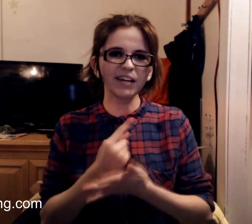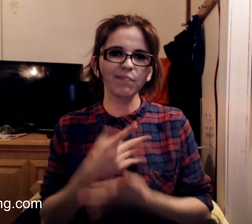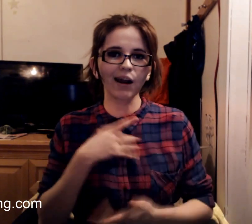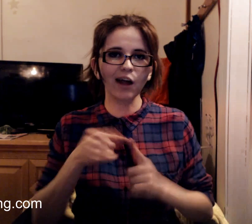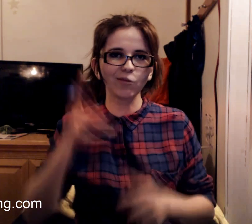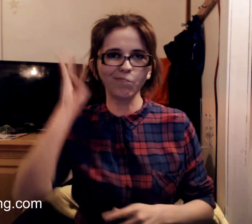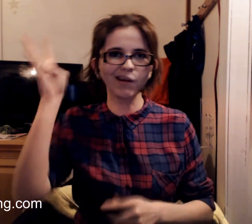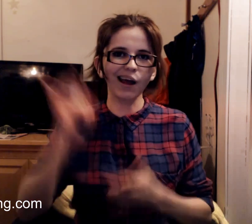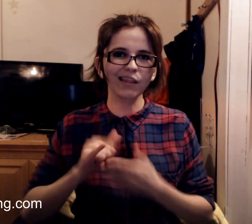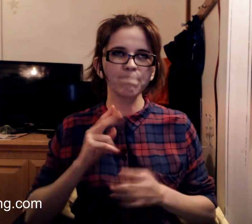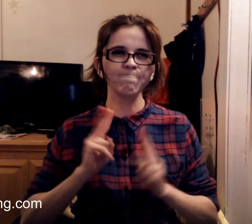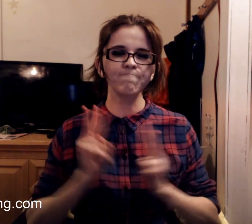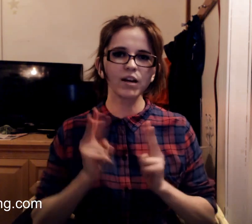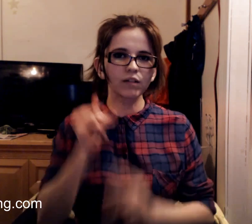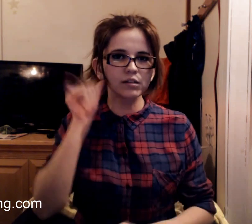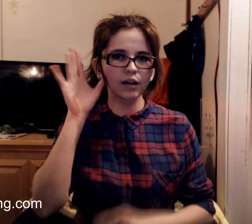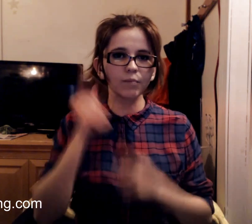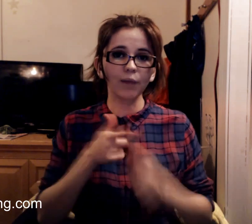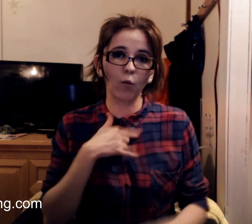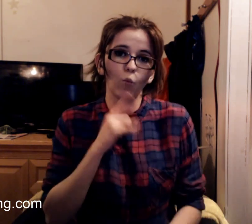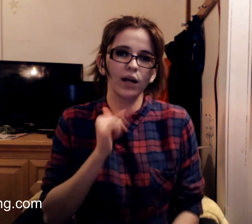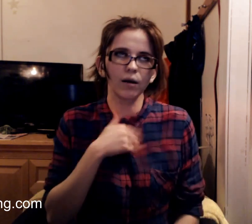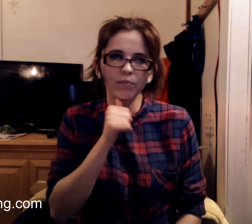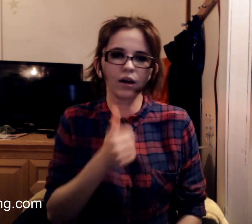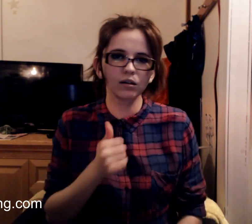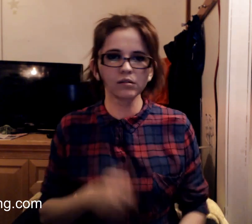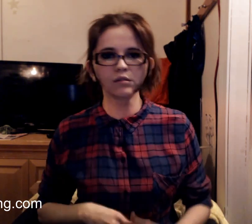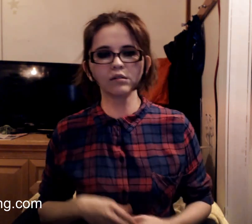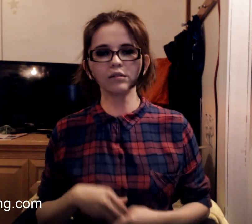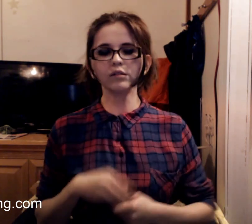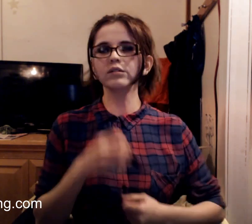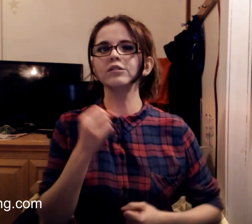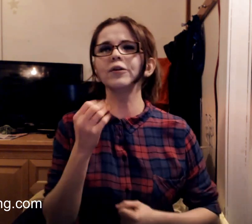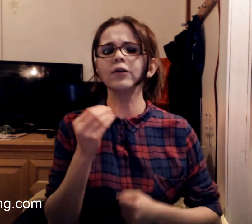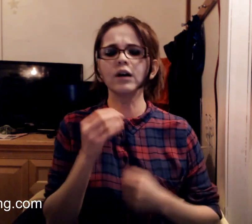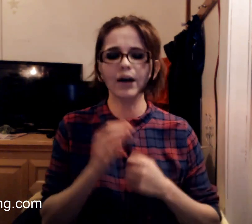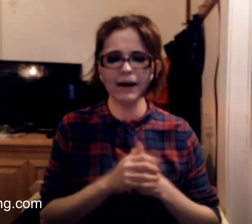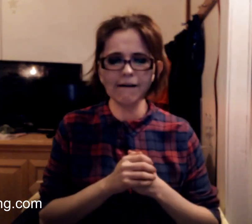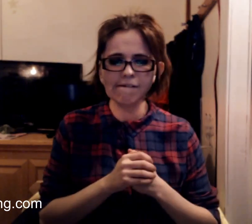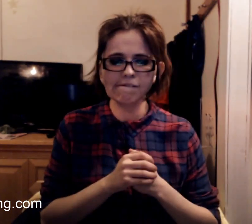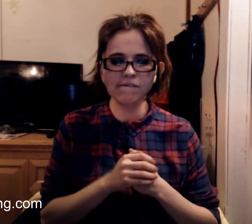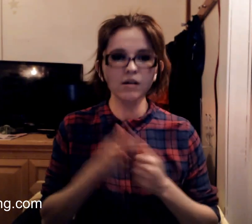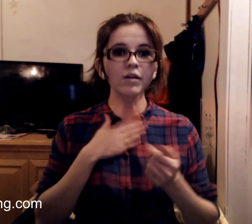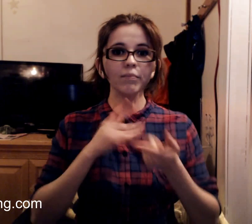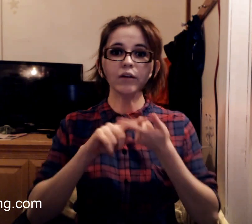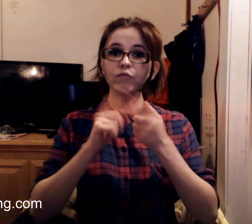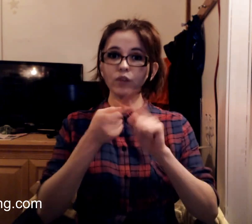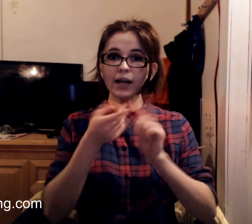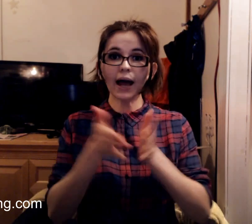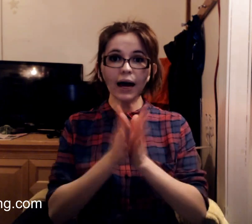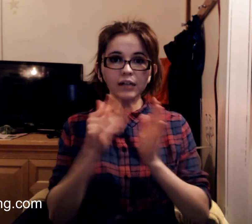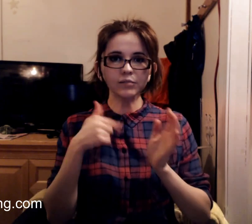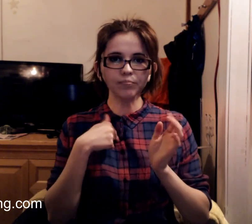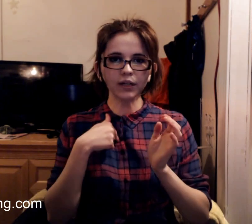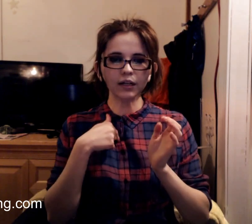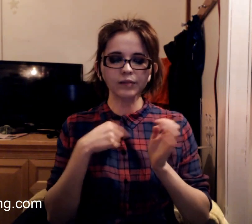Sometimes I like to pretend that I'm very deaf but really I'm not. So, my friends have asked me some questions -